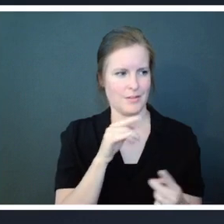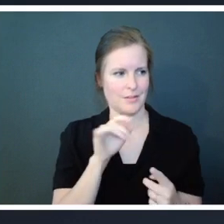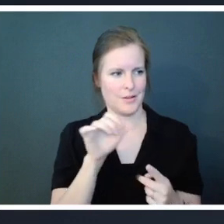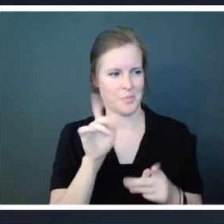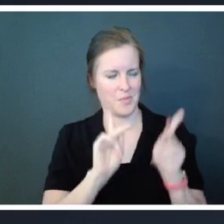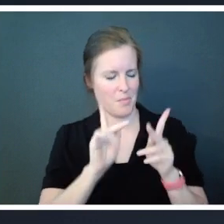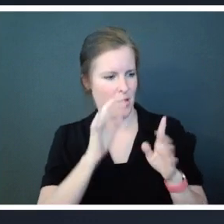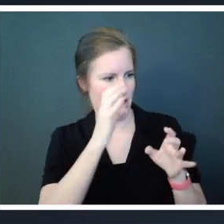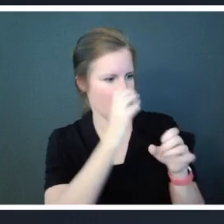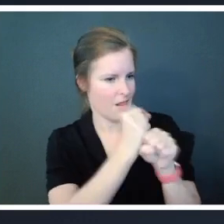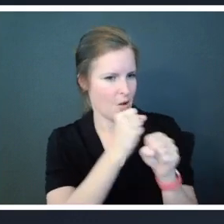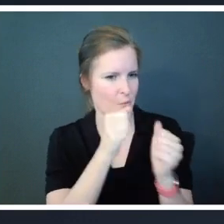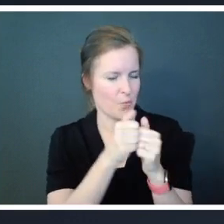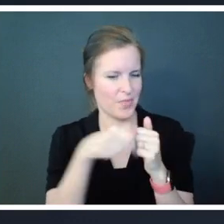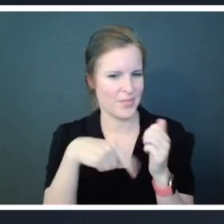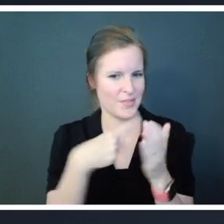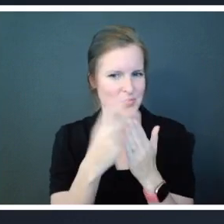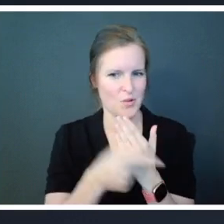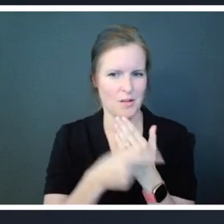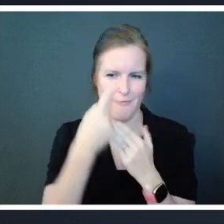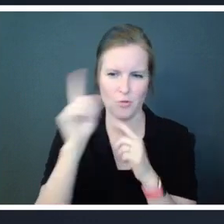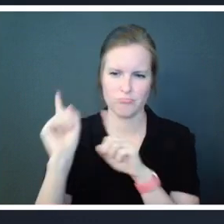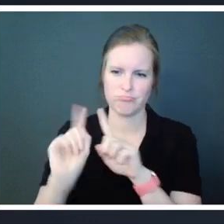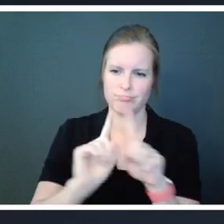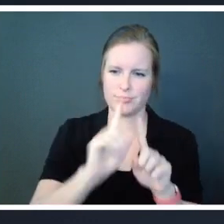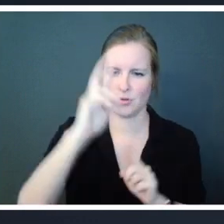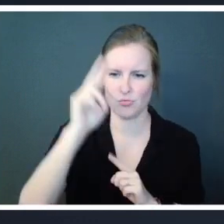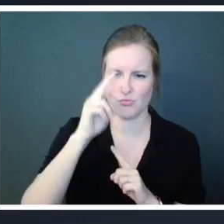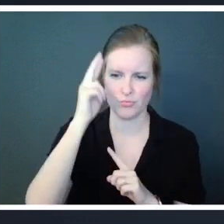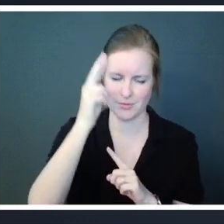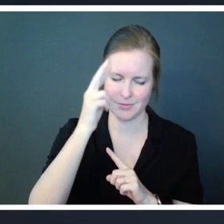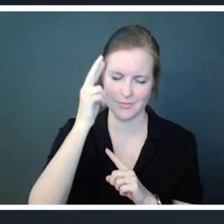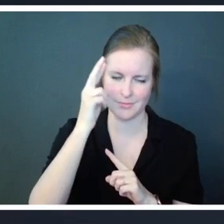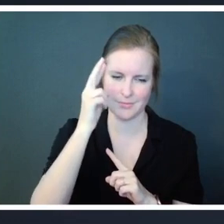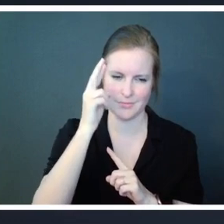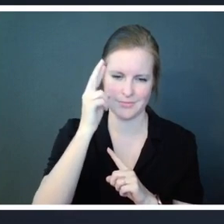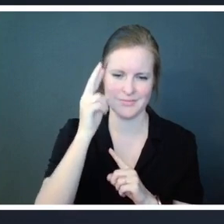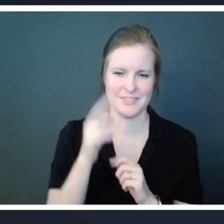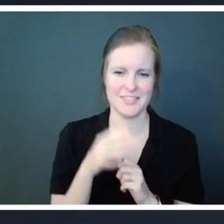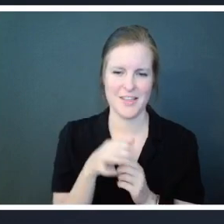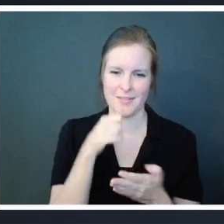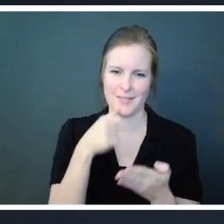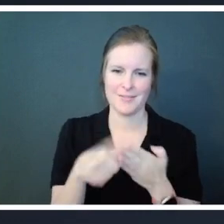The stamps themselves are connected to so many things. You can be connected to the stamp because